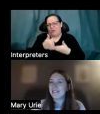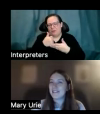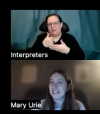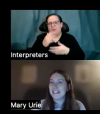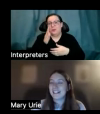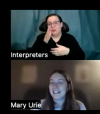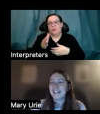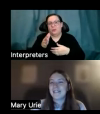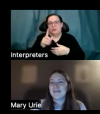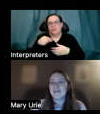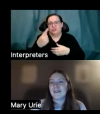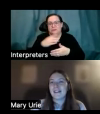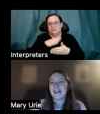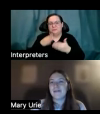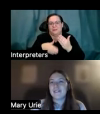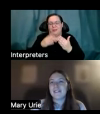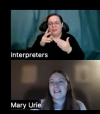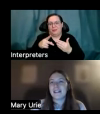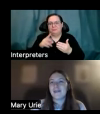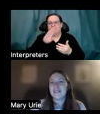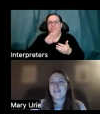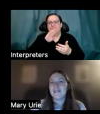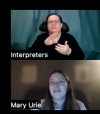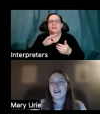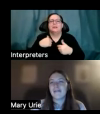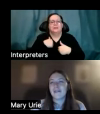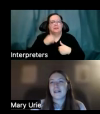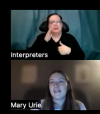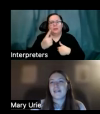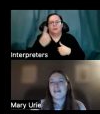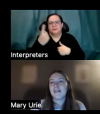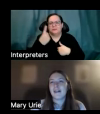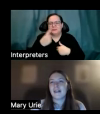frustrated. So I would just say always, just try to focus on